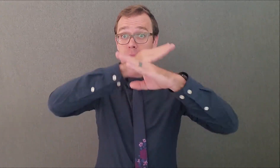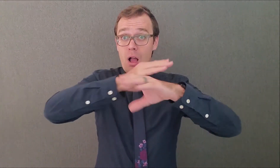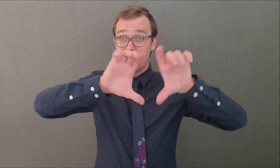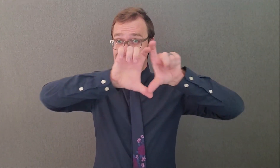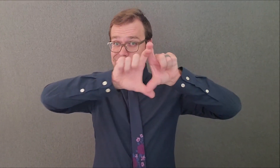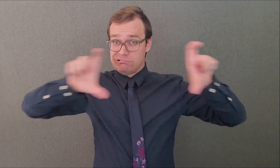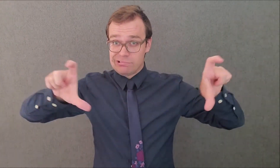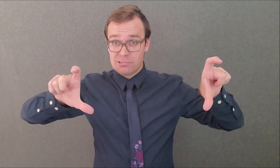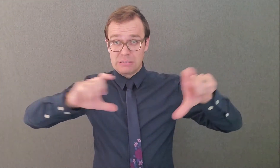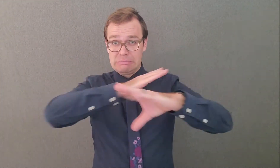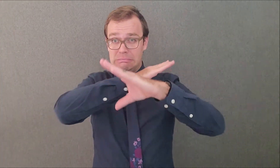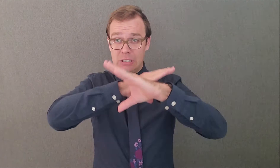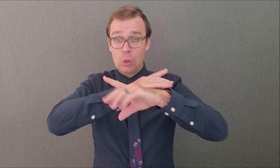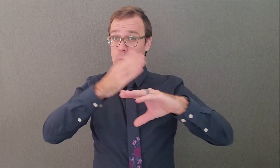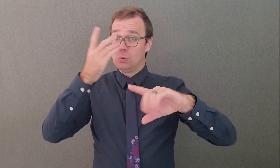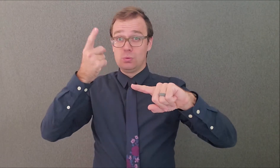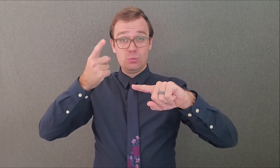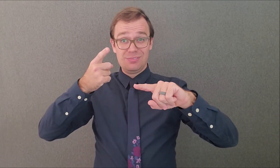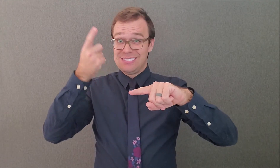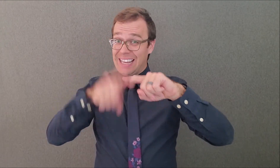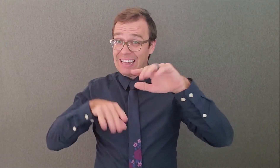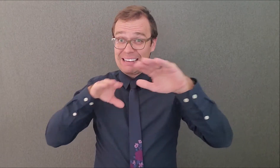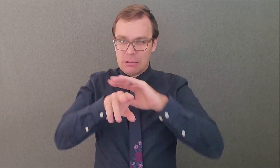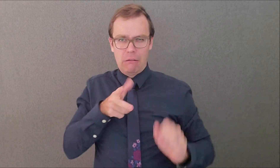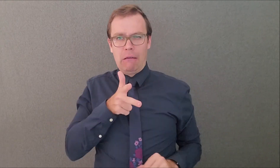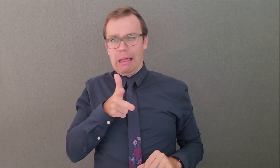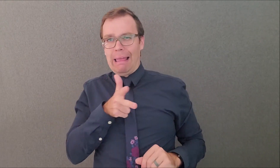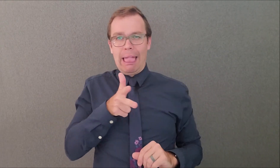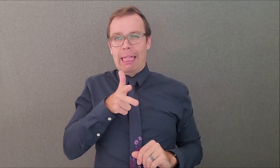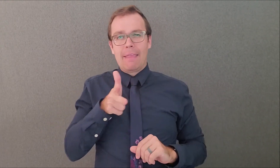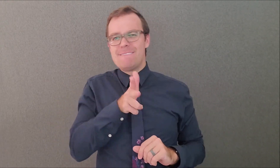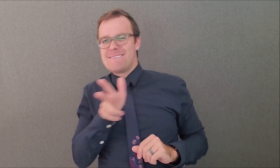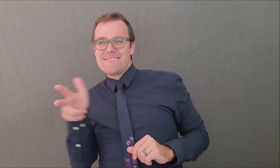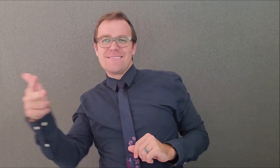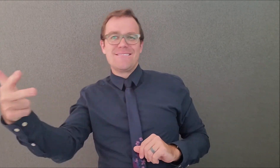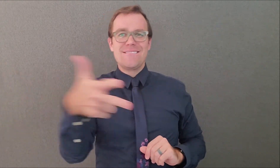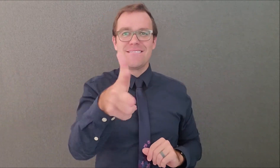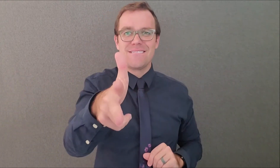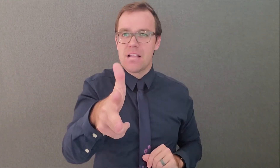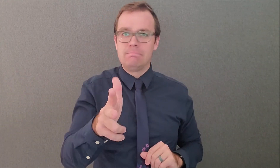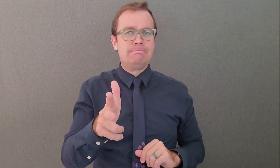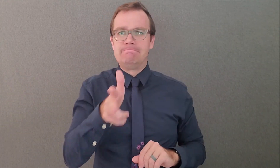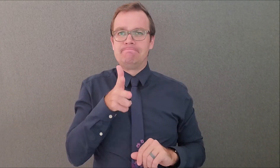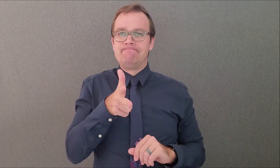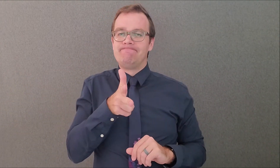Barricades are there for your protection. Turn around and go the other way.